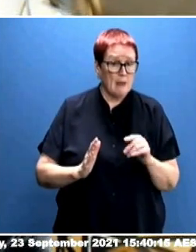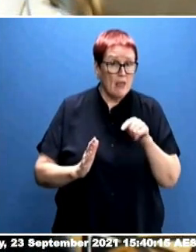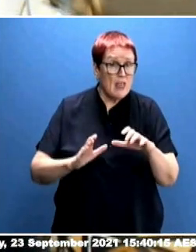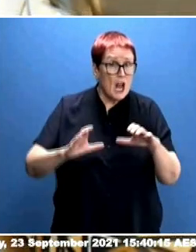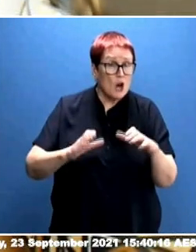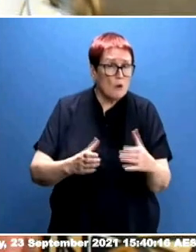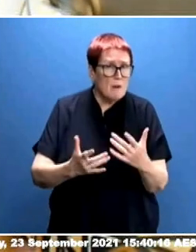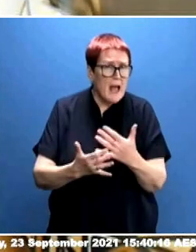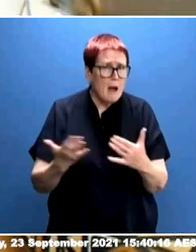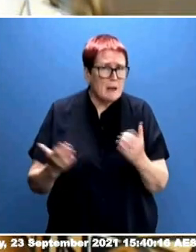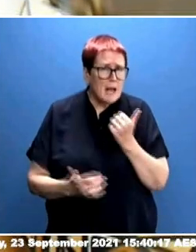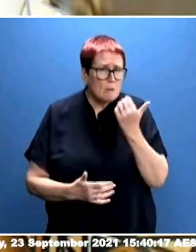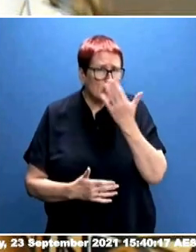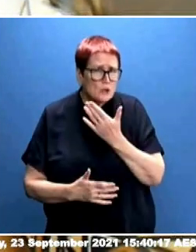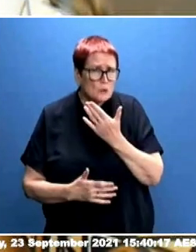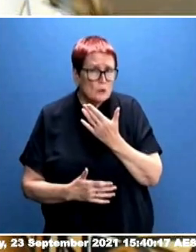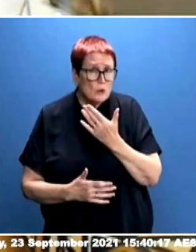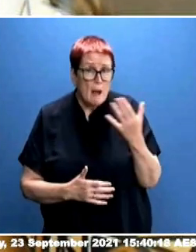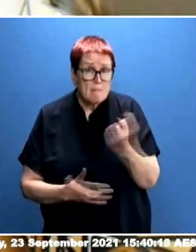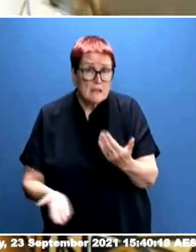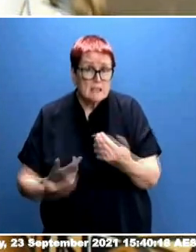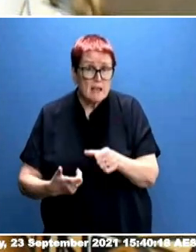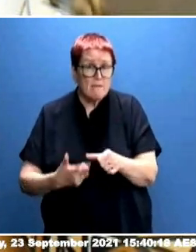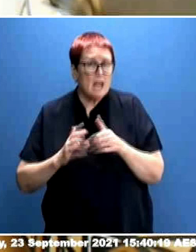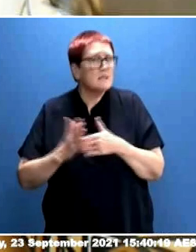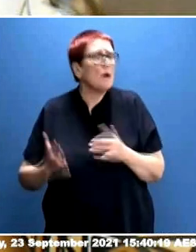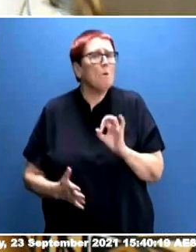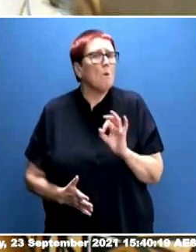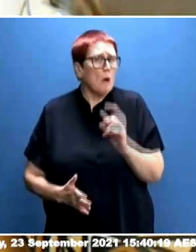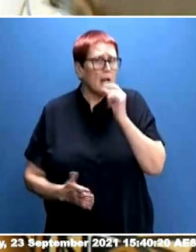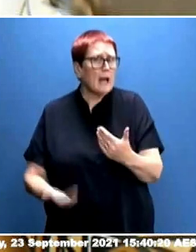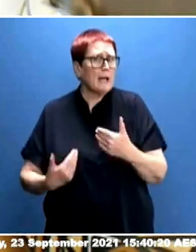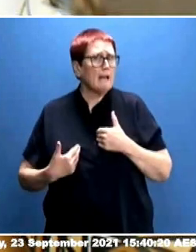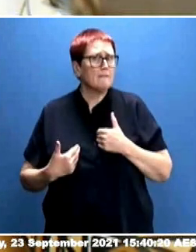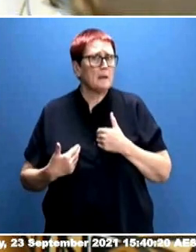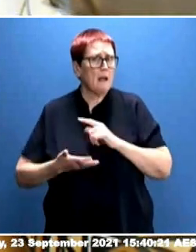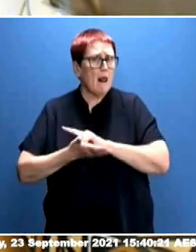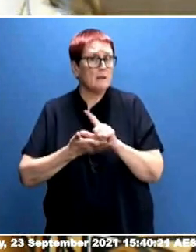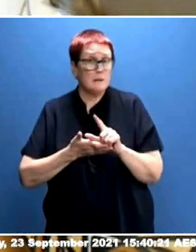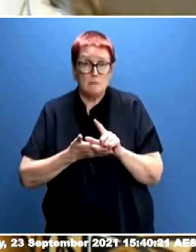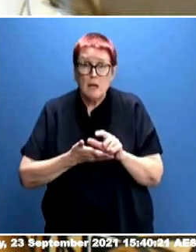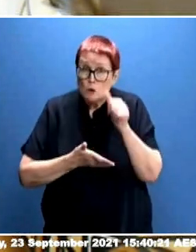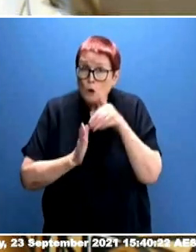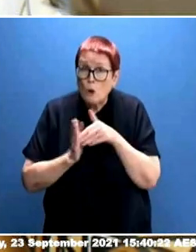And you don't need to answer that now, but I'd like to get that figure. You may have it now.